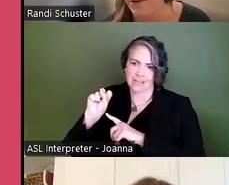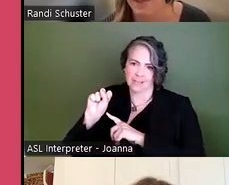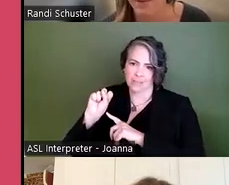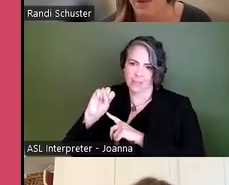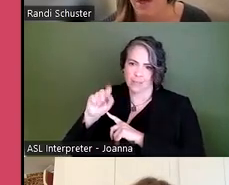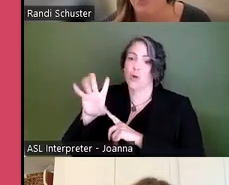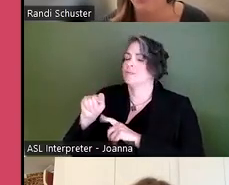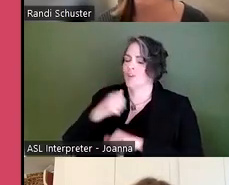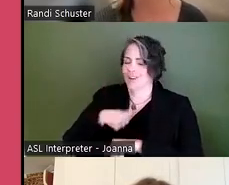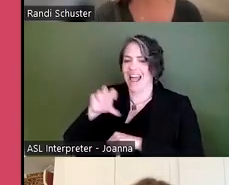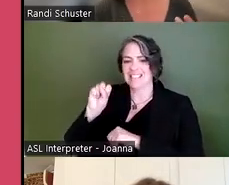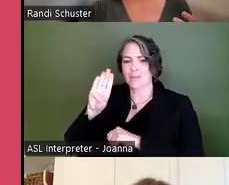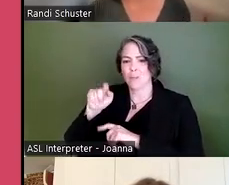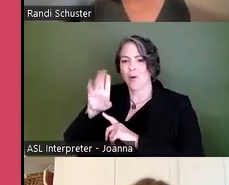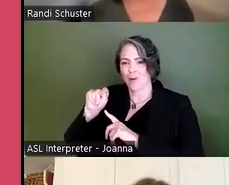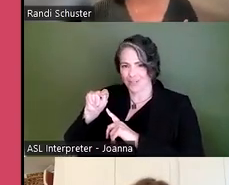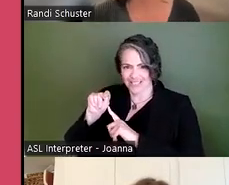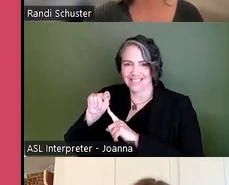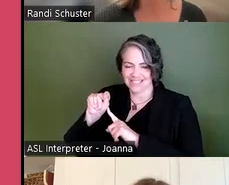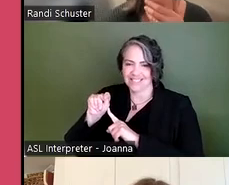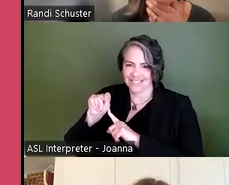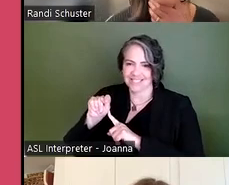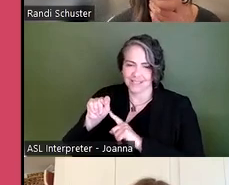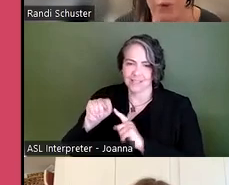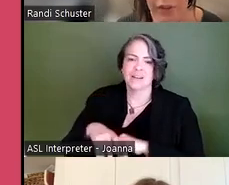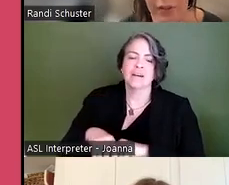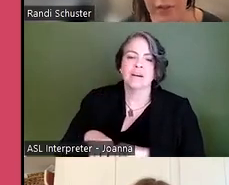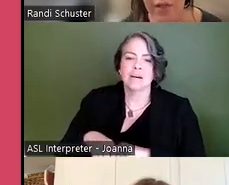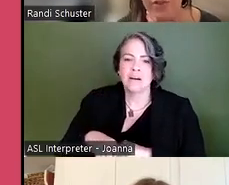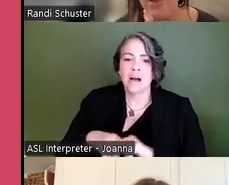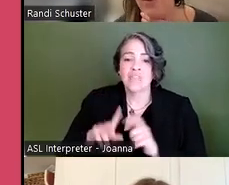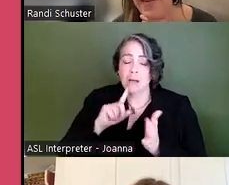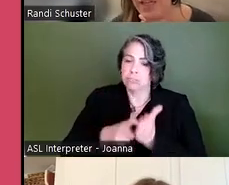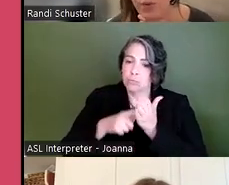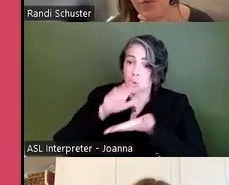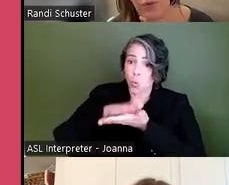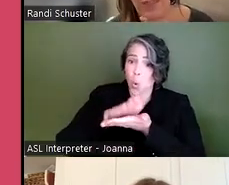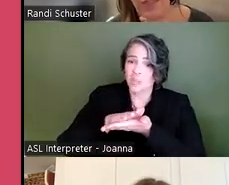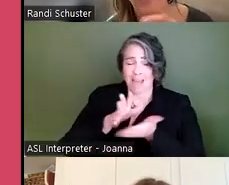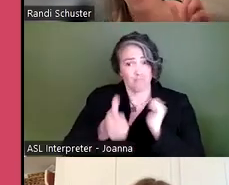it by law, which requires schools, and largely school nurses, to do annual screenings in one